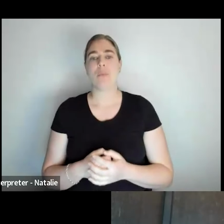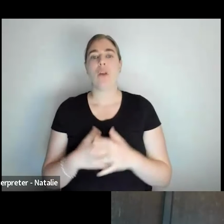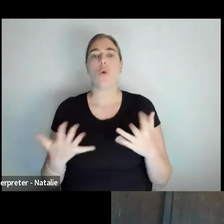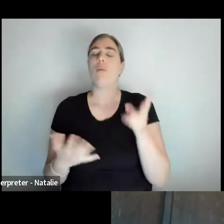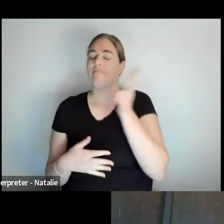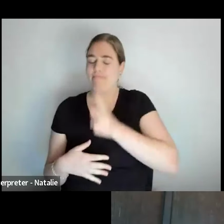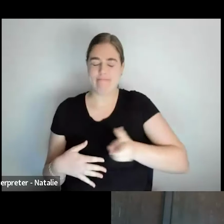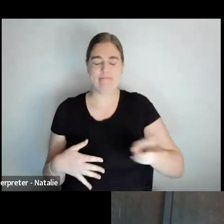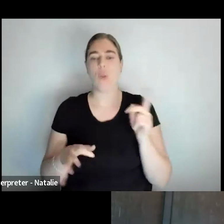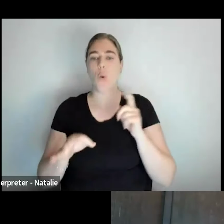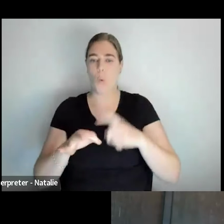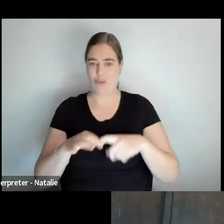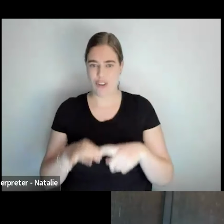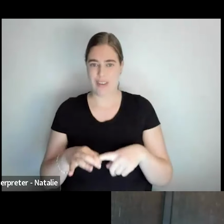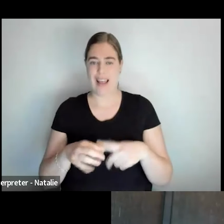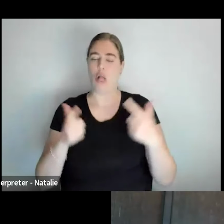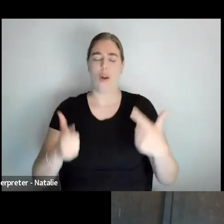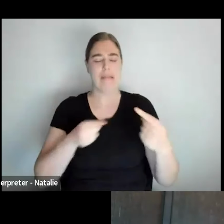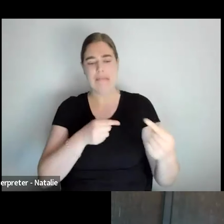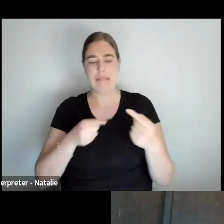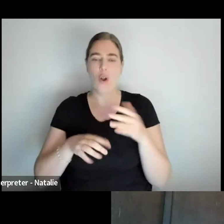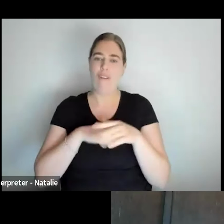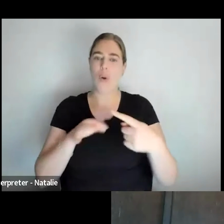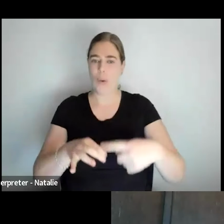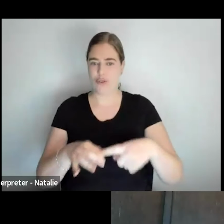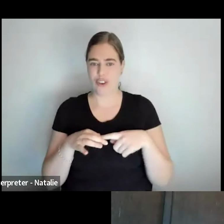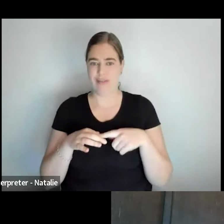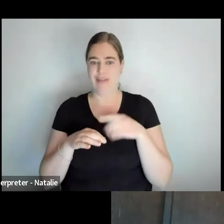already, that has come through the door on the fund - pretty much everyone that